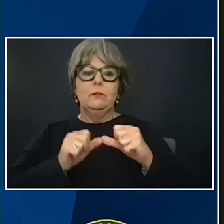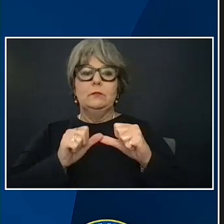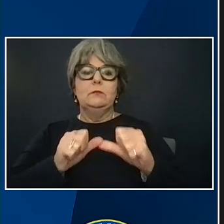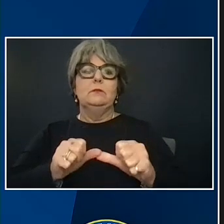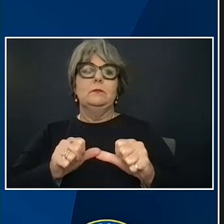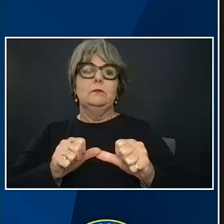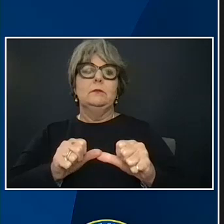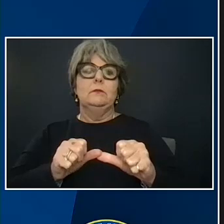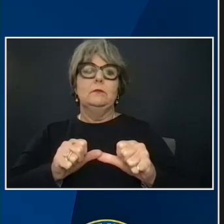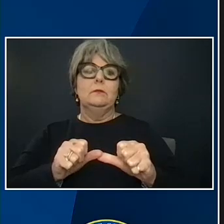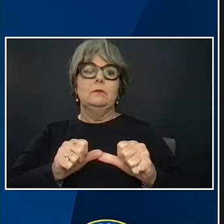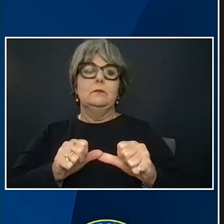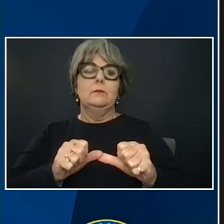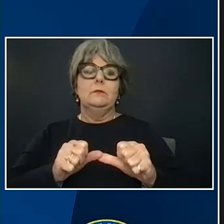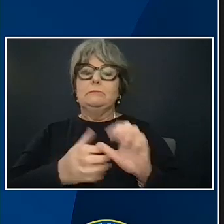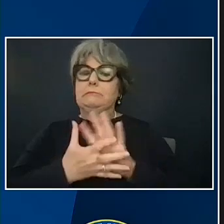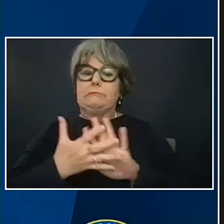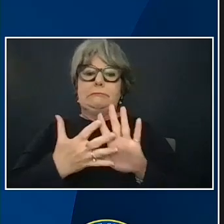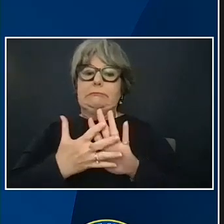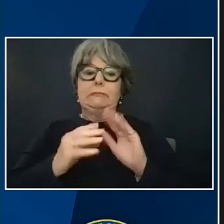currently accepted. Okay. Alright.